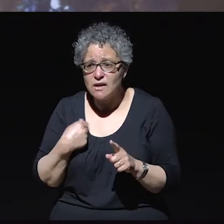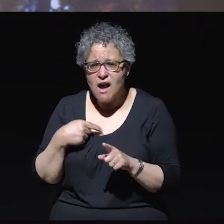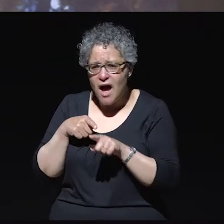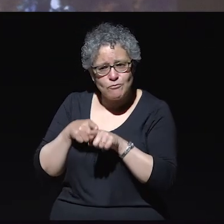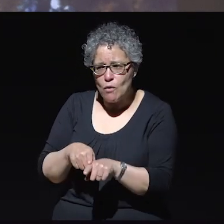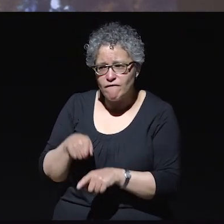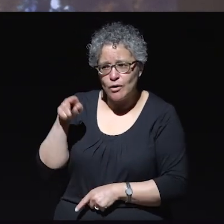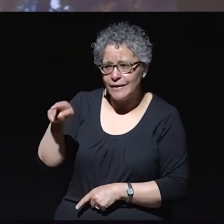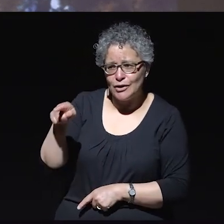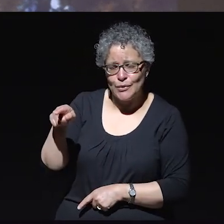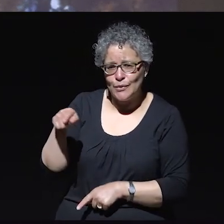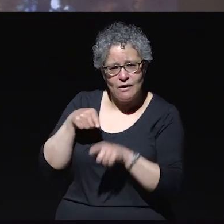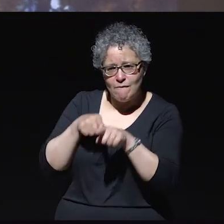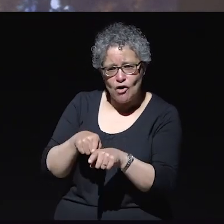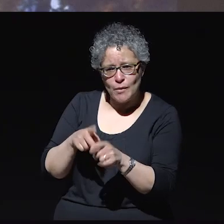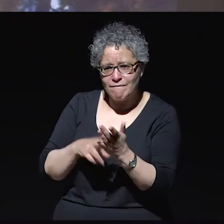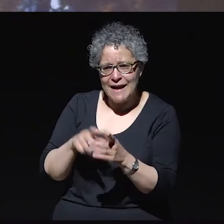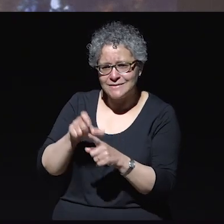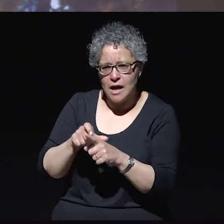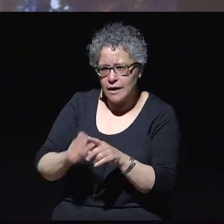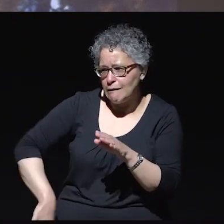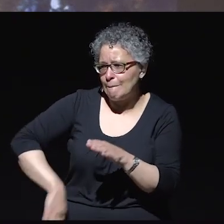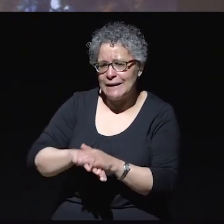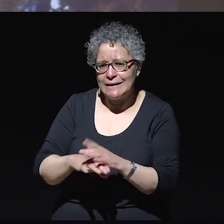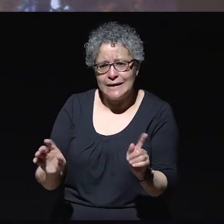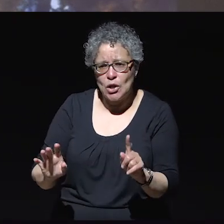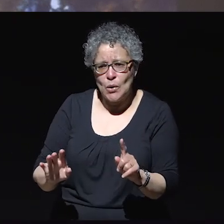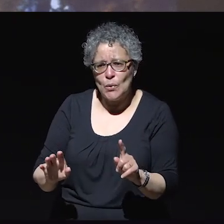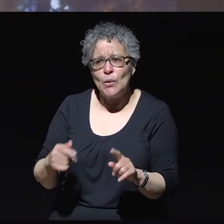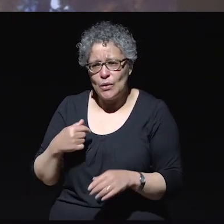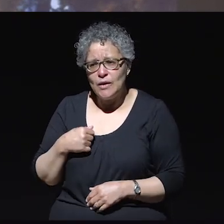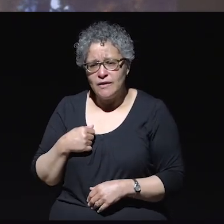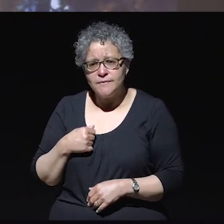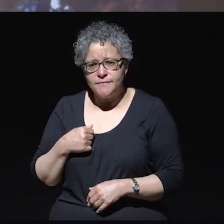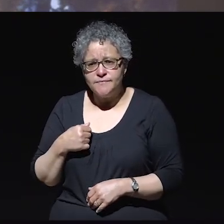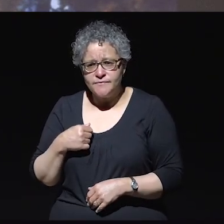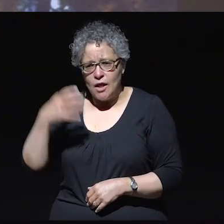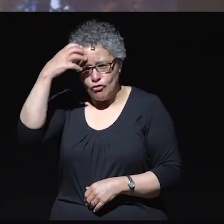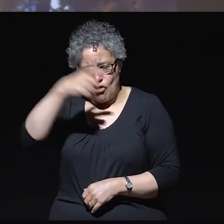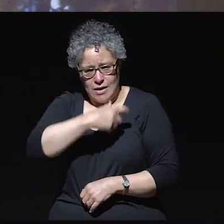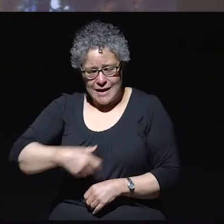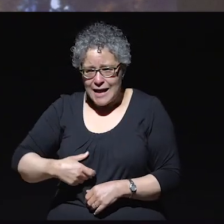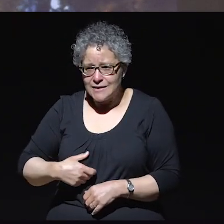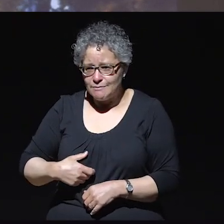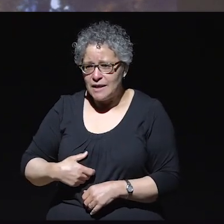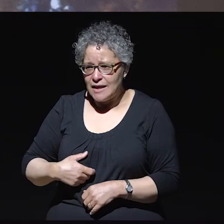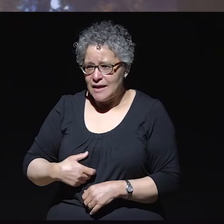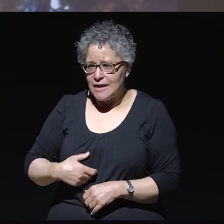that Joshua Reynolds keeps banging on about with the British school of art, the Royal Academy, and the way we're all going to be told to go down this route